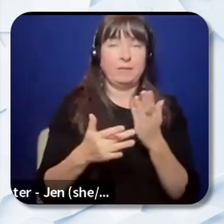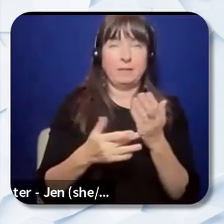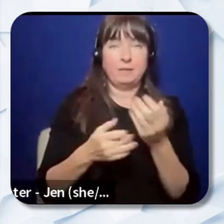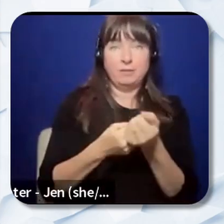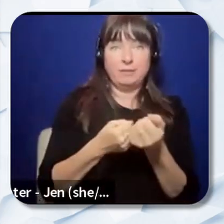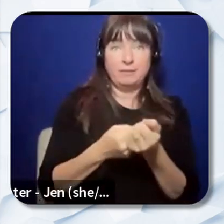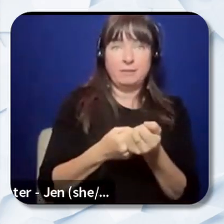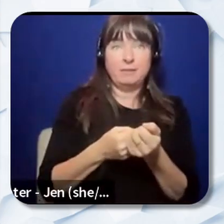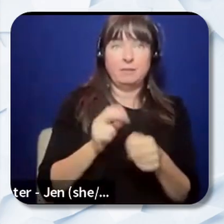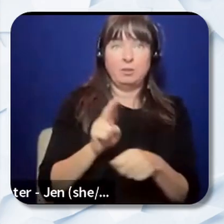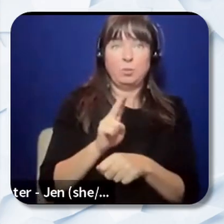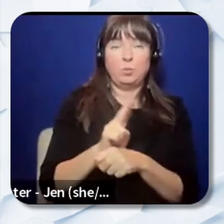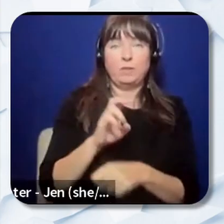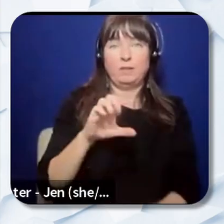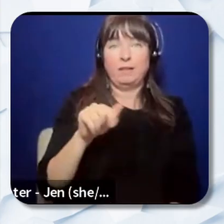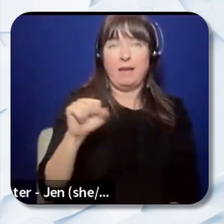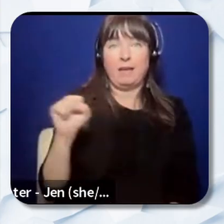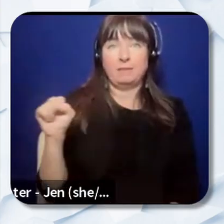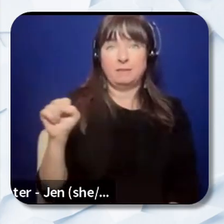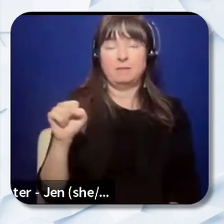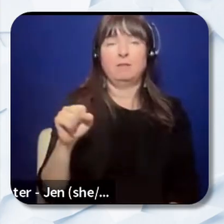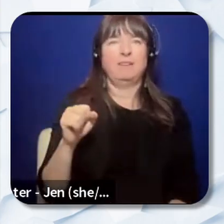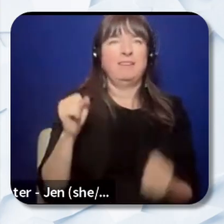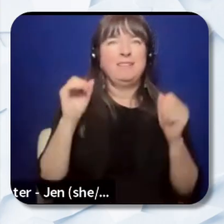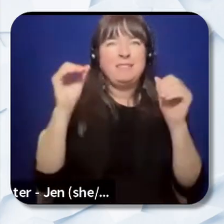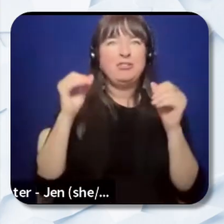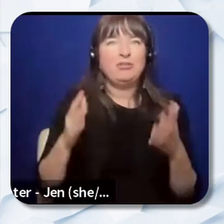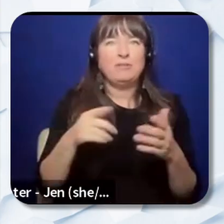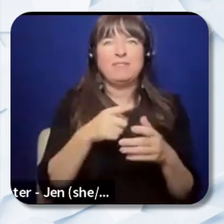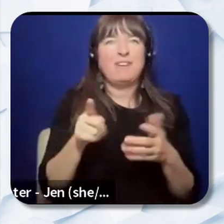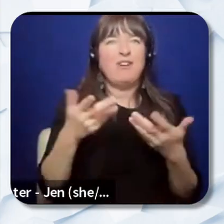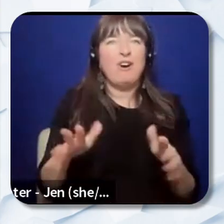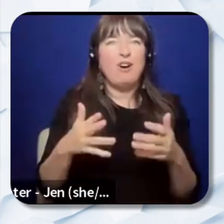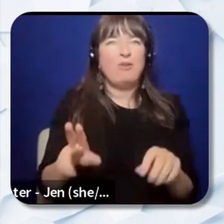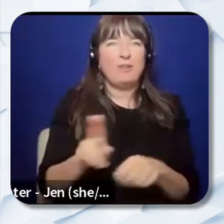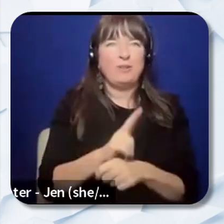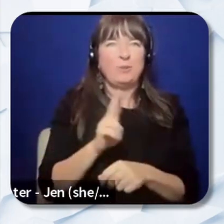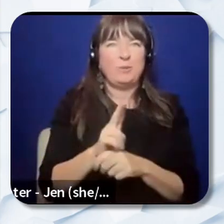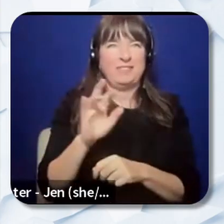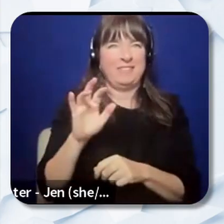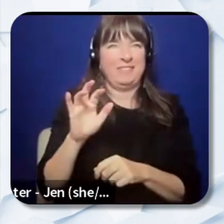CLASS tool is that teachers are already doing CLASS and so when they're thinking “Oh this is